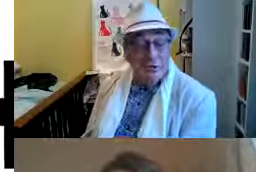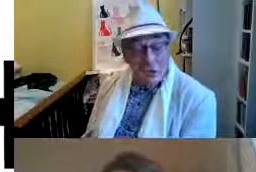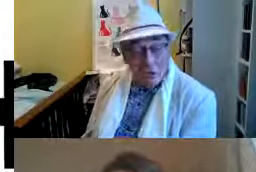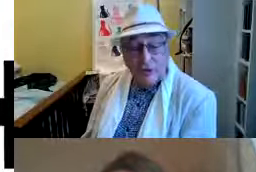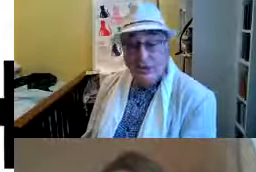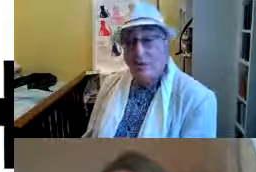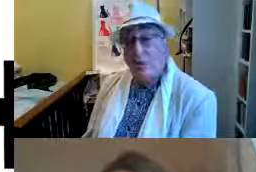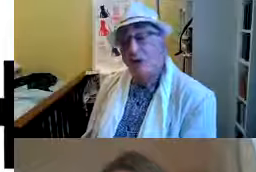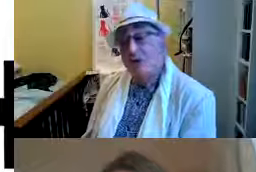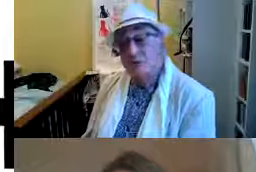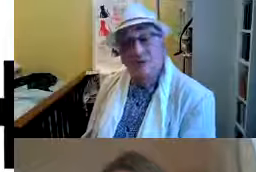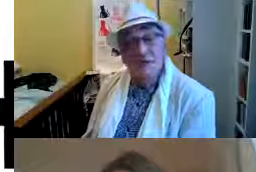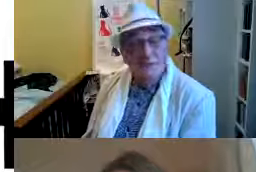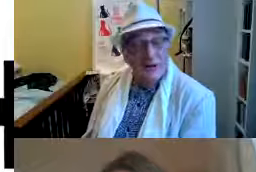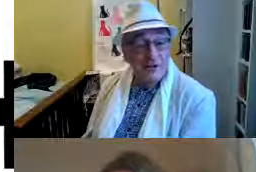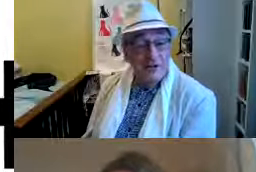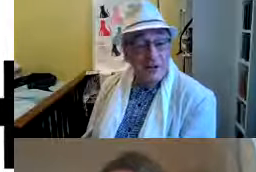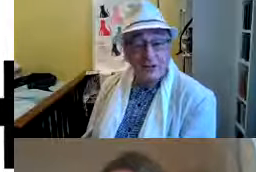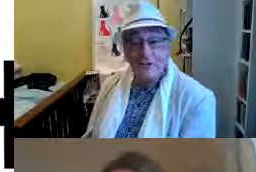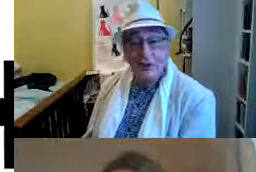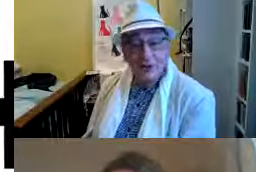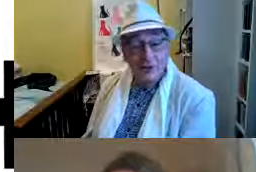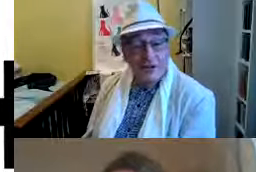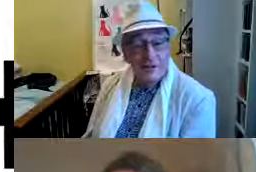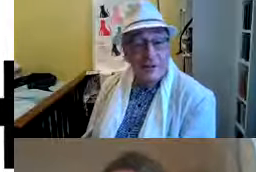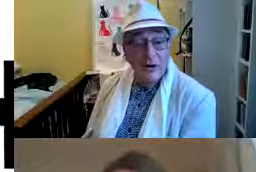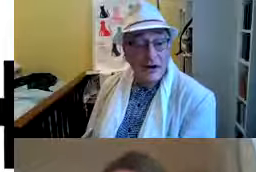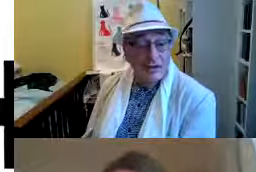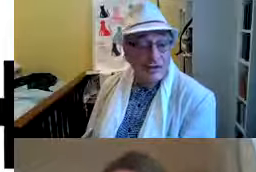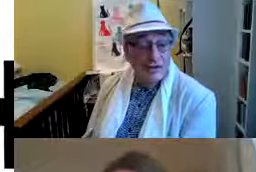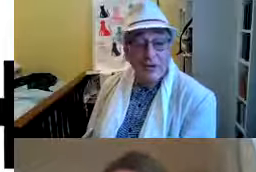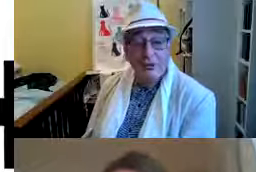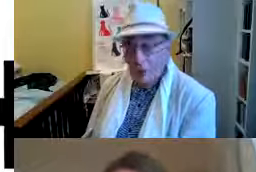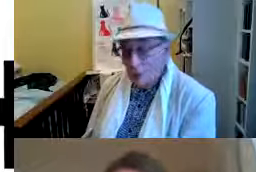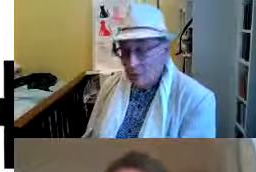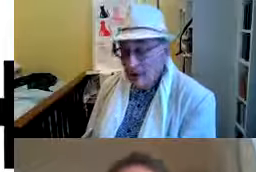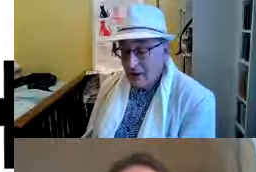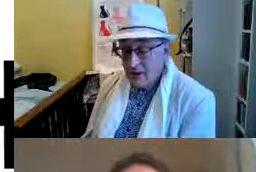do need to keep questions pretty brief because there is a lot of people and the time short and